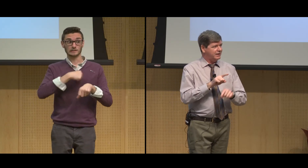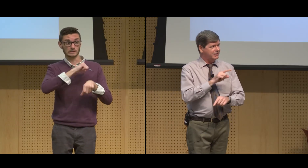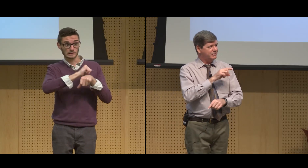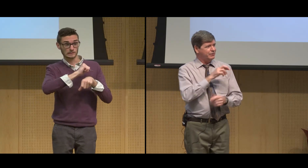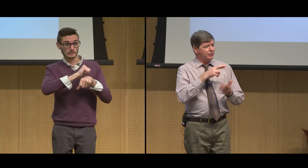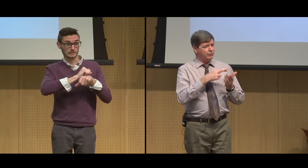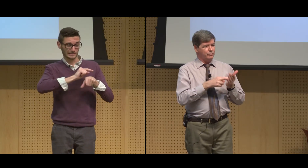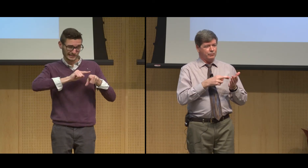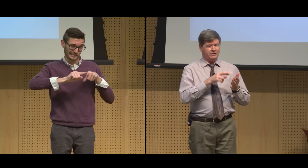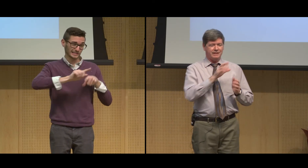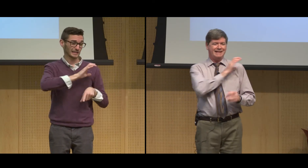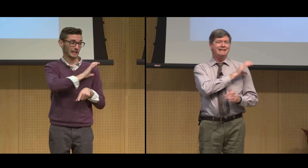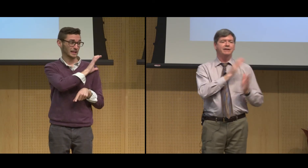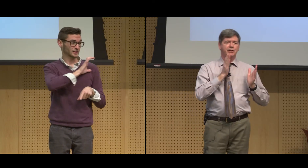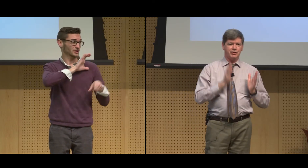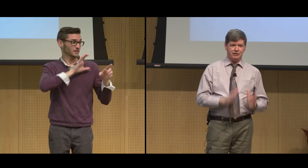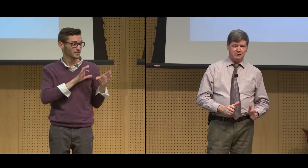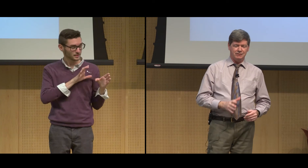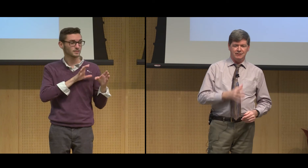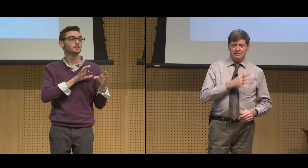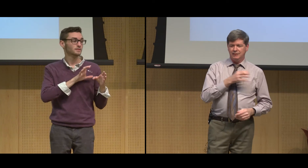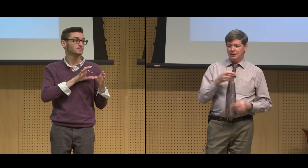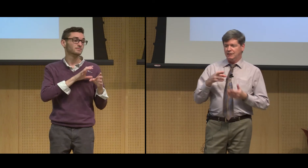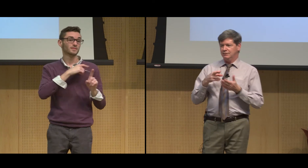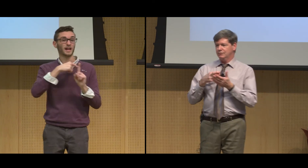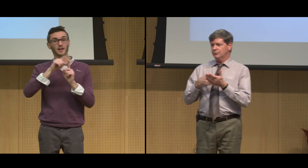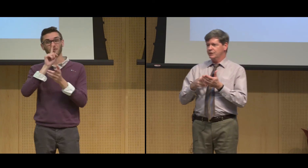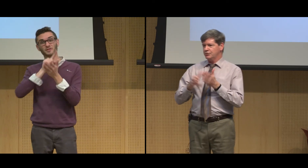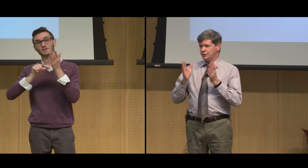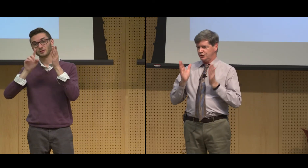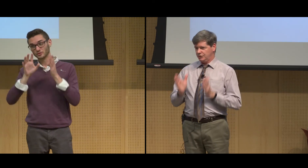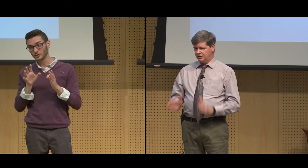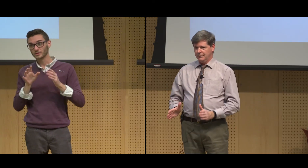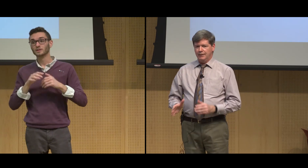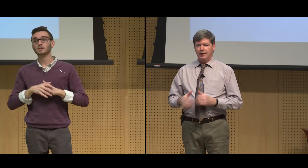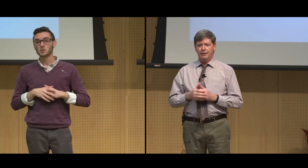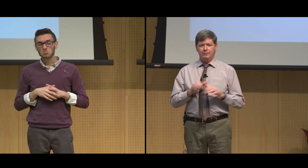as a--as a clinician and researcher.